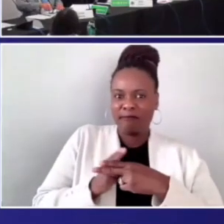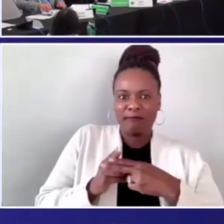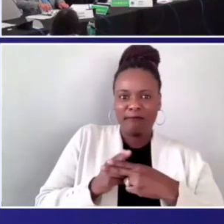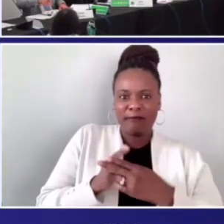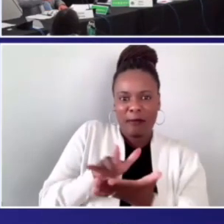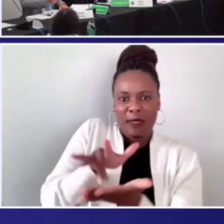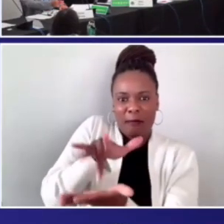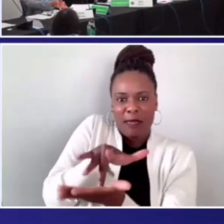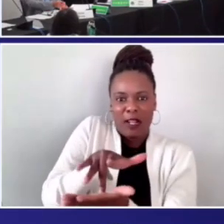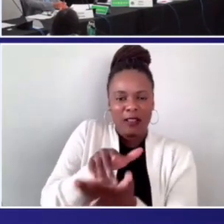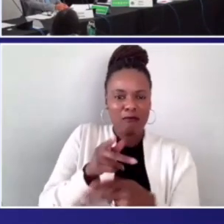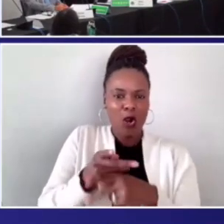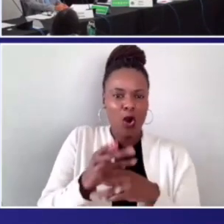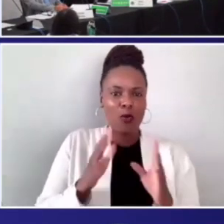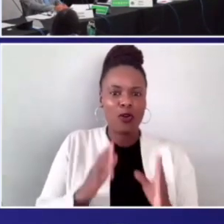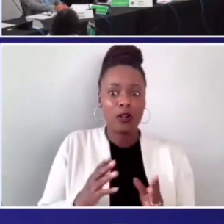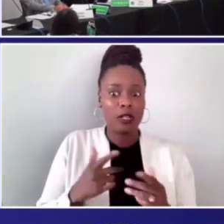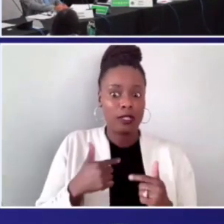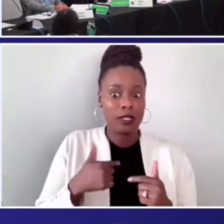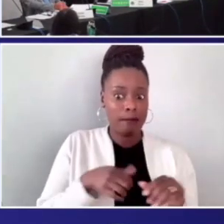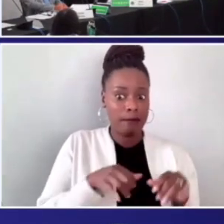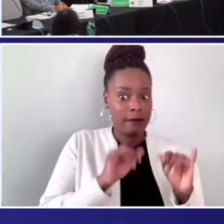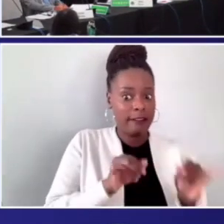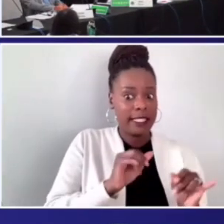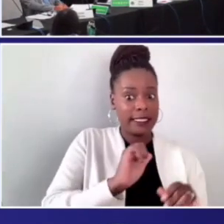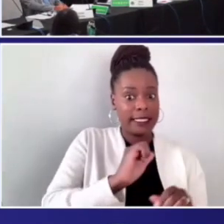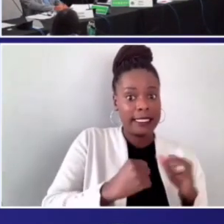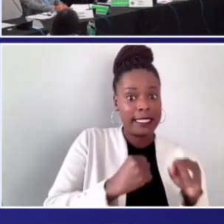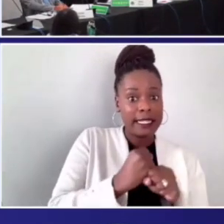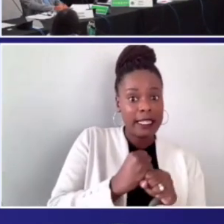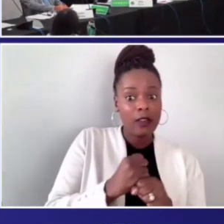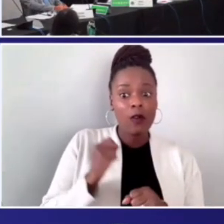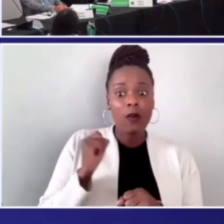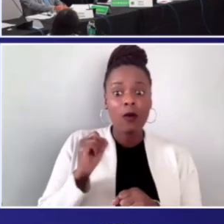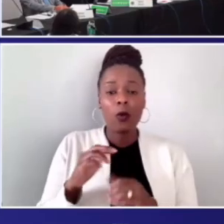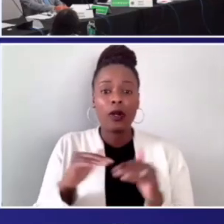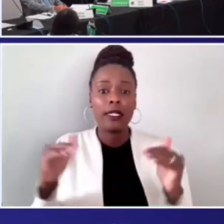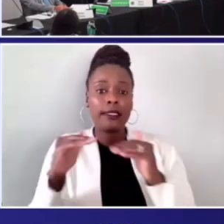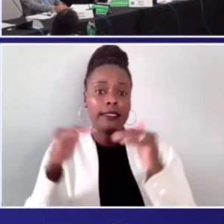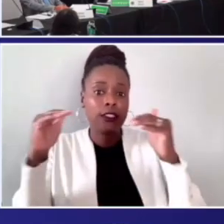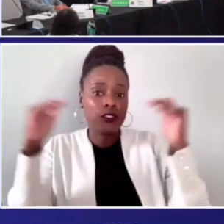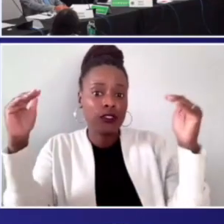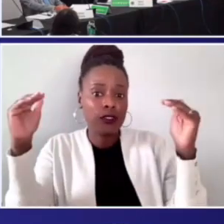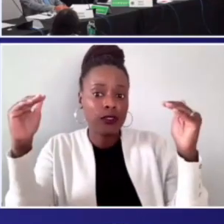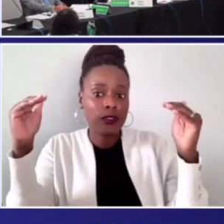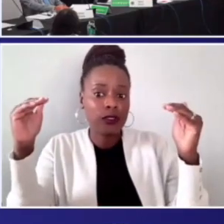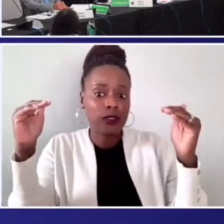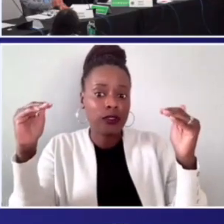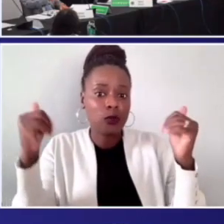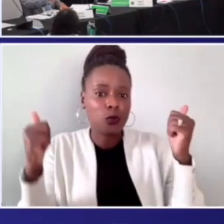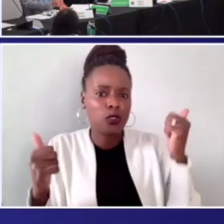Am I in the fixed ten-year standard or am I in the tiered -- the new Tiered Standard Repayment?